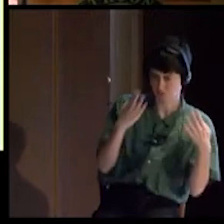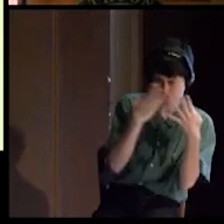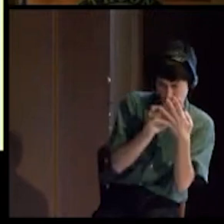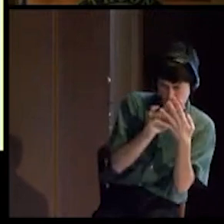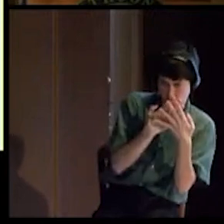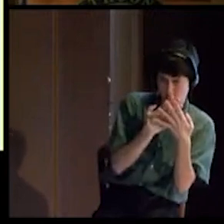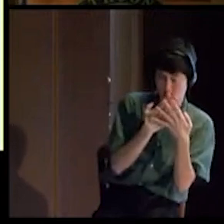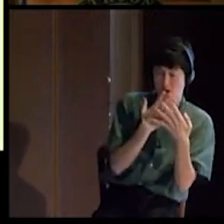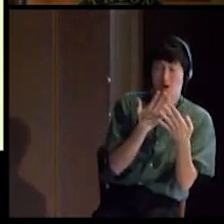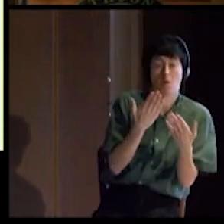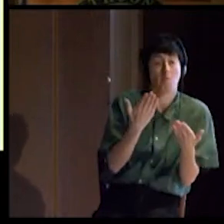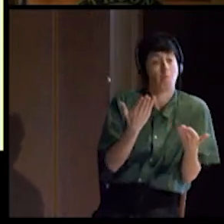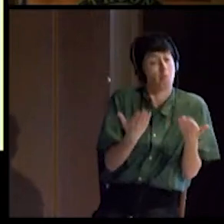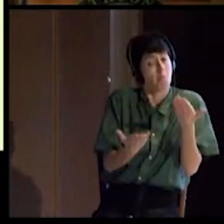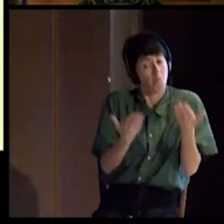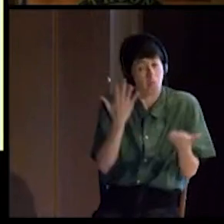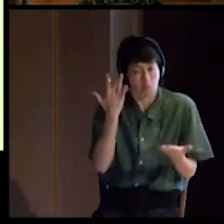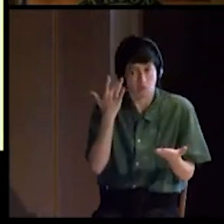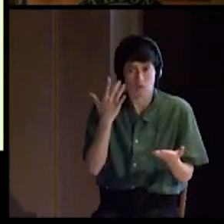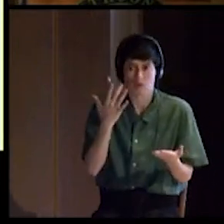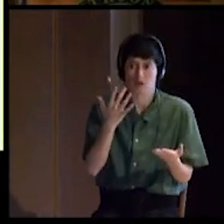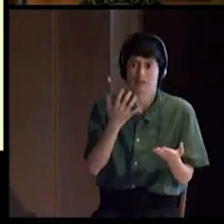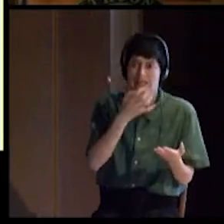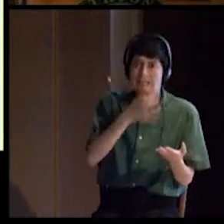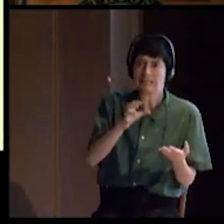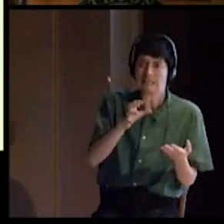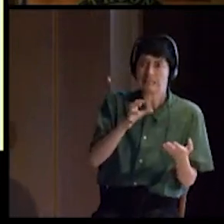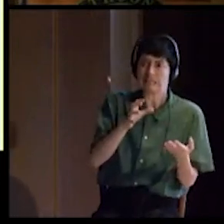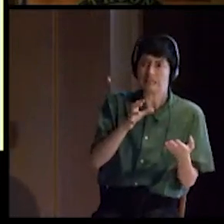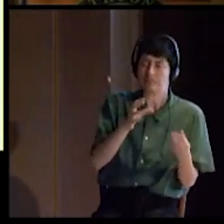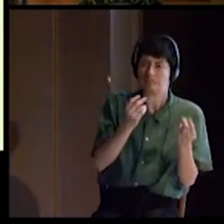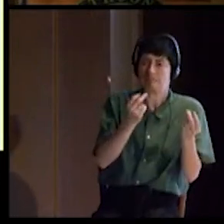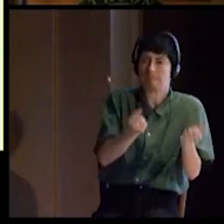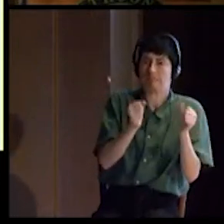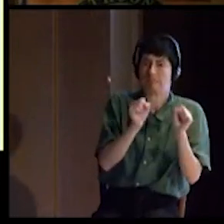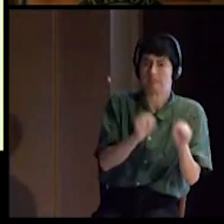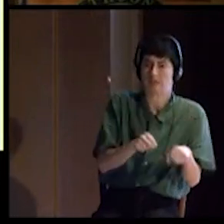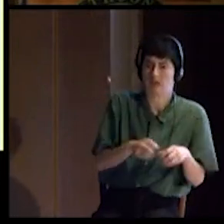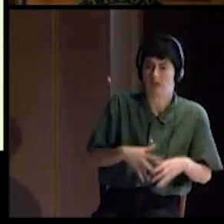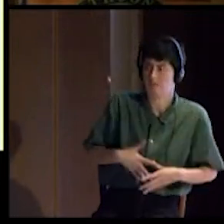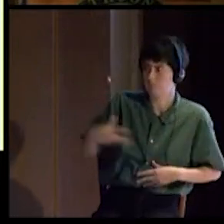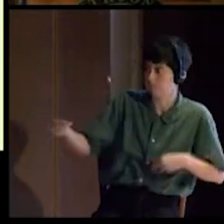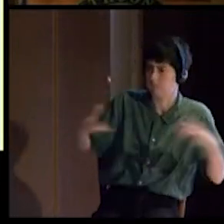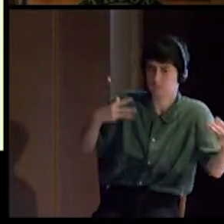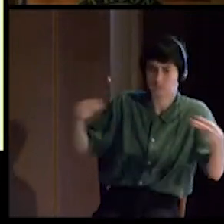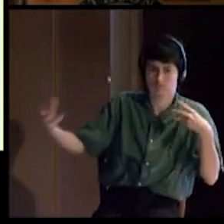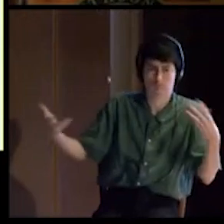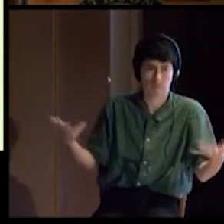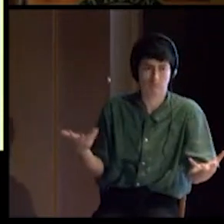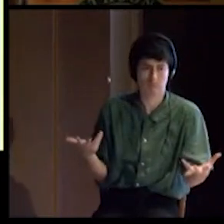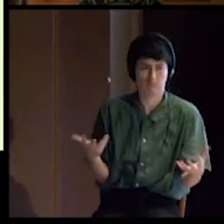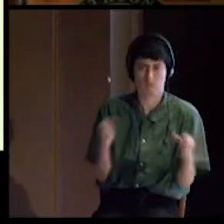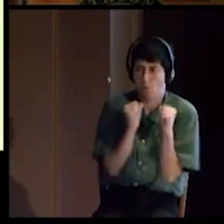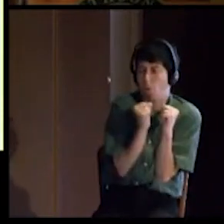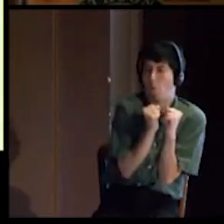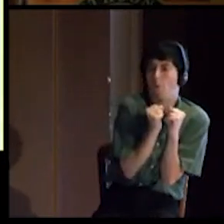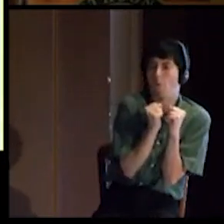have darker down that likely not only absorbs heat, but is also, dark down might be also